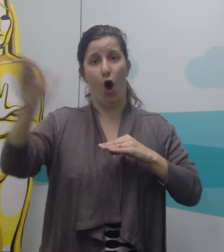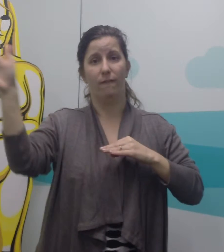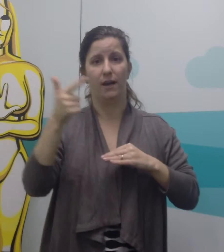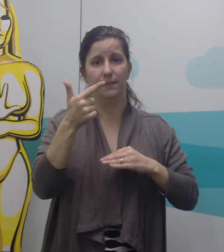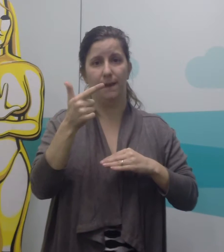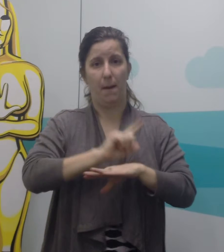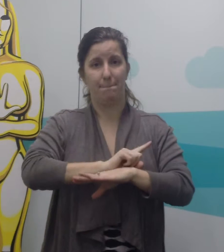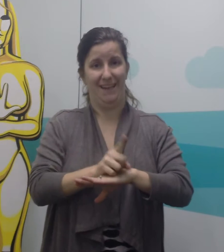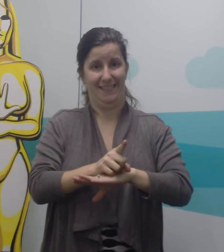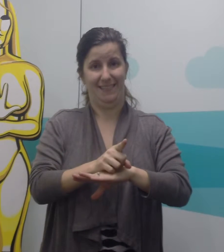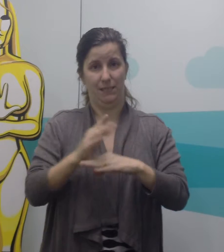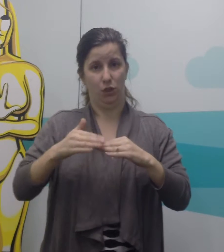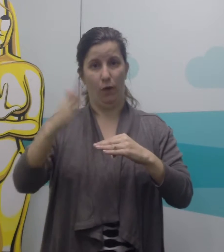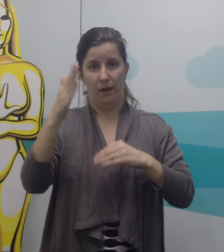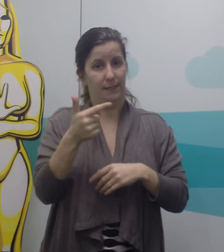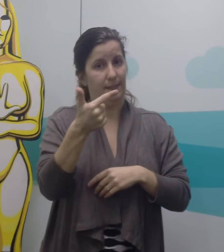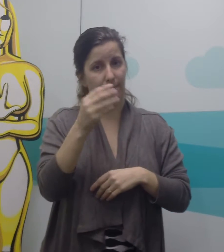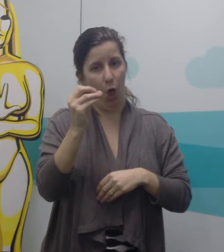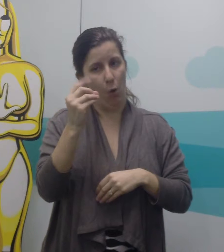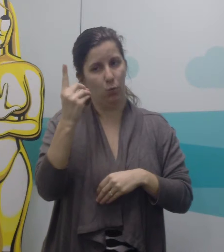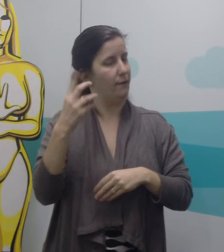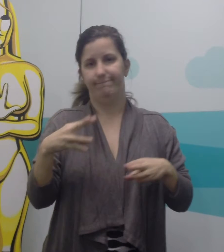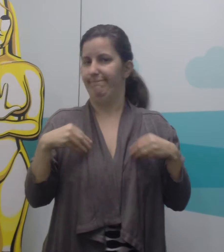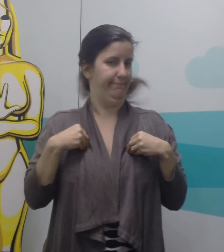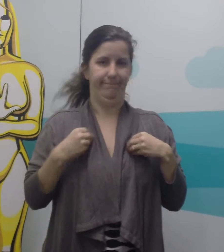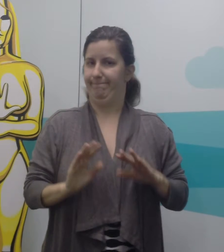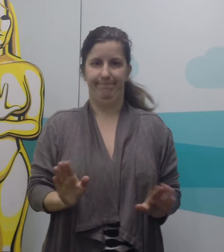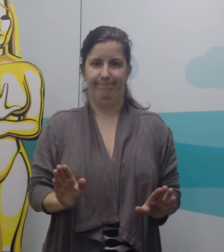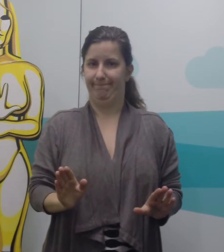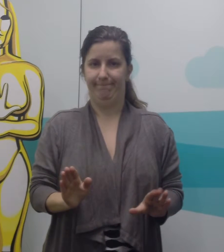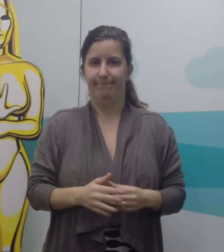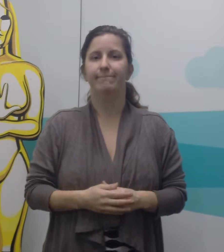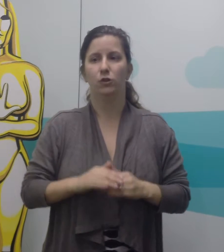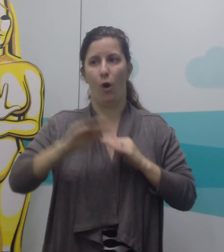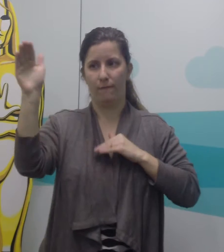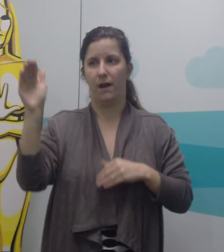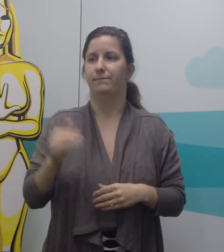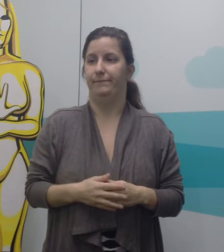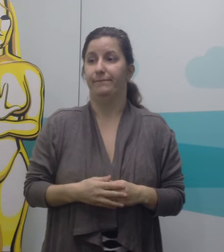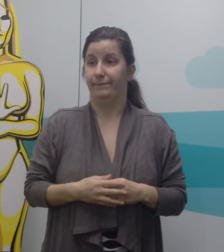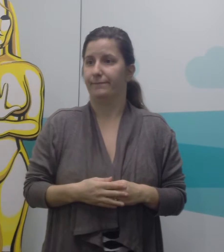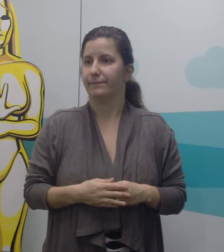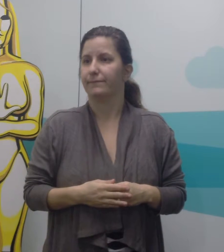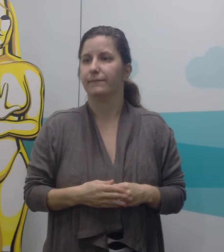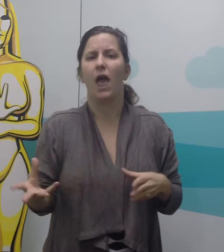4. Your film is over 7 minutes long - won't accept if its 7.01minutes long (including the credits)